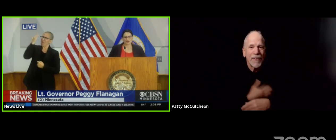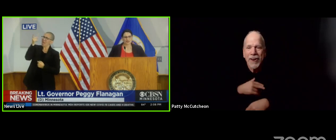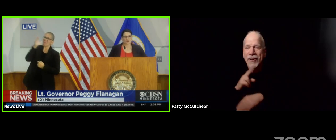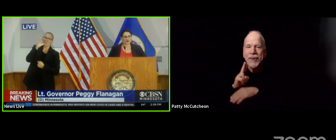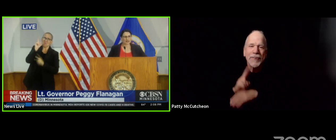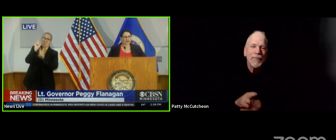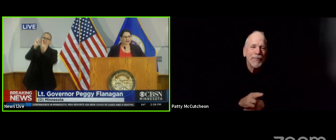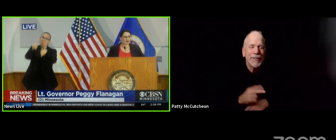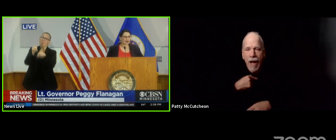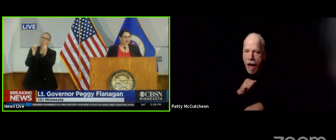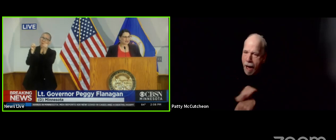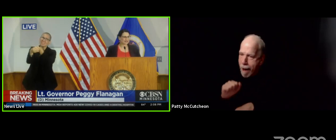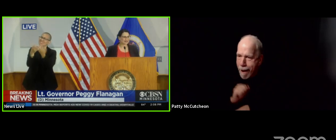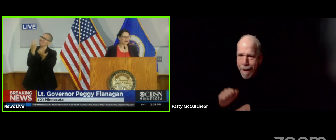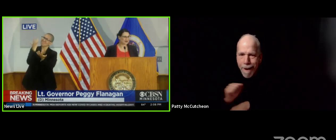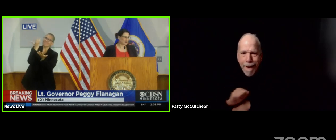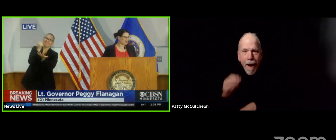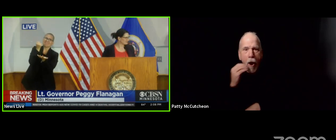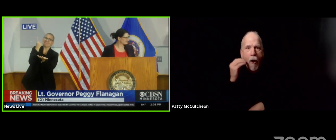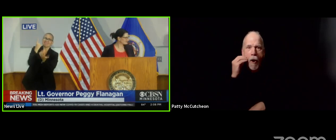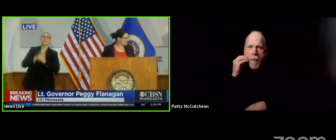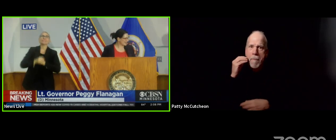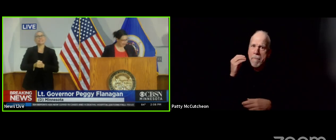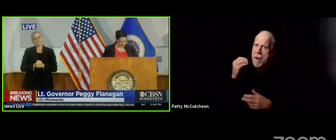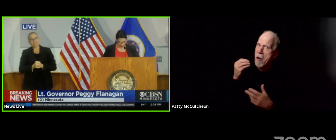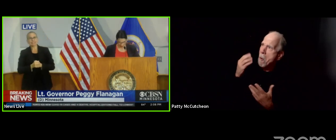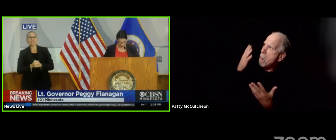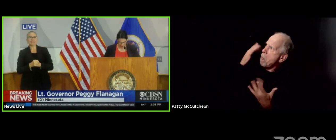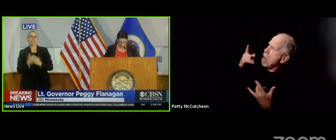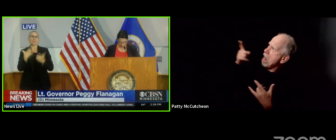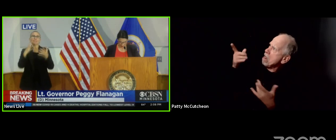HER THE STORY ABOUT NICOLE, ABOUT A MOM WHO